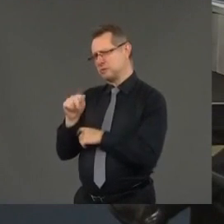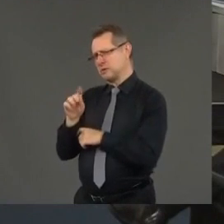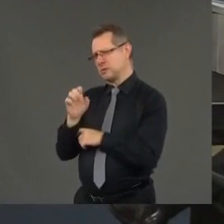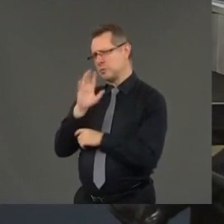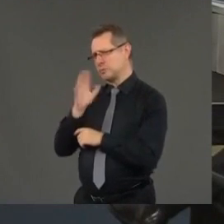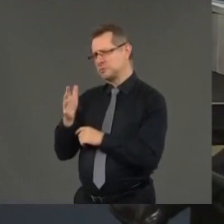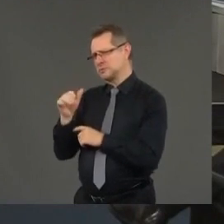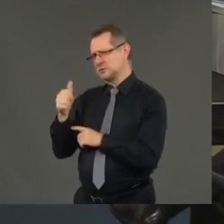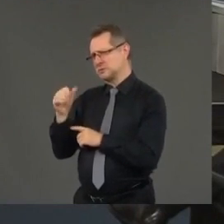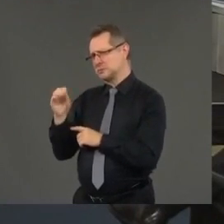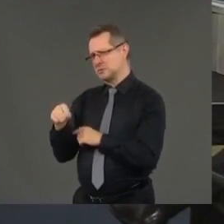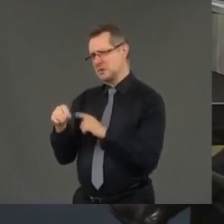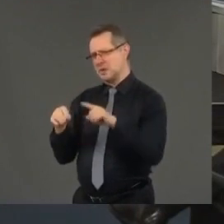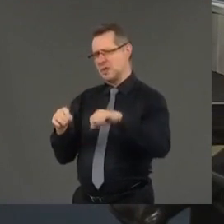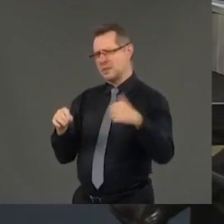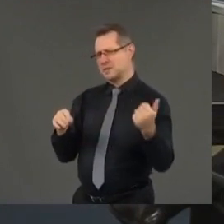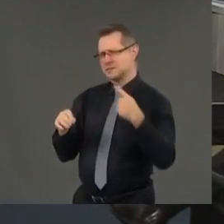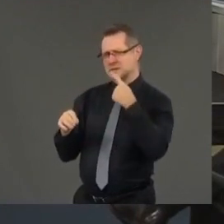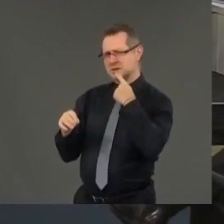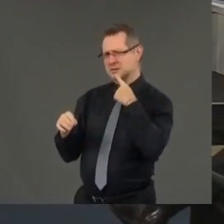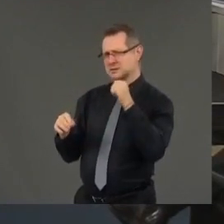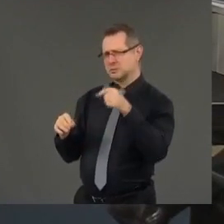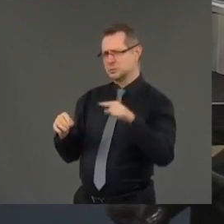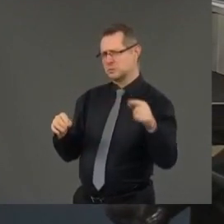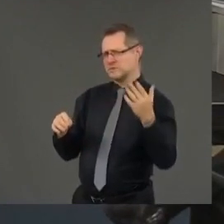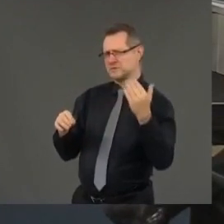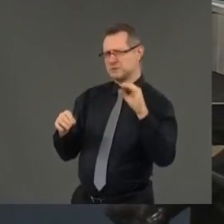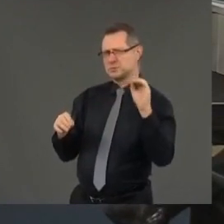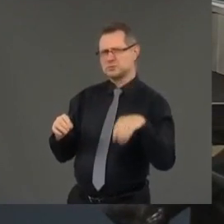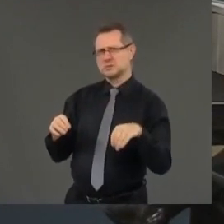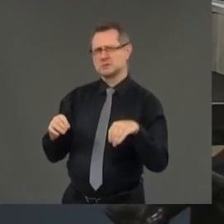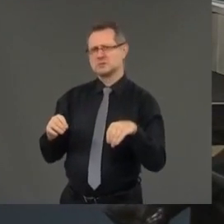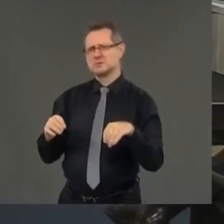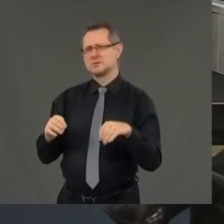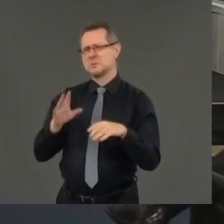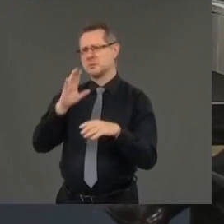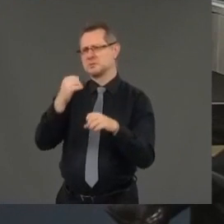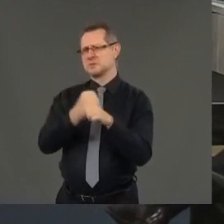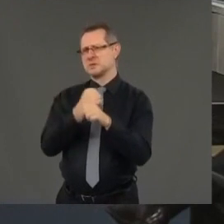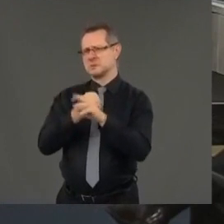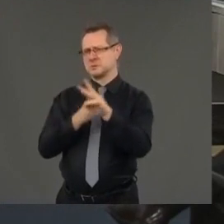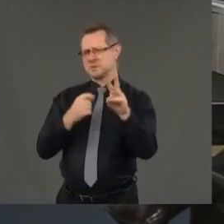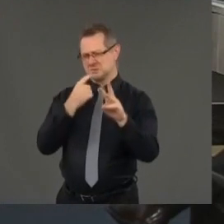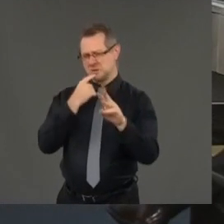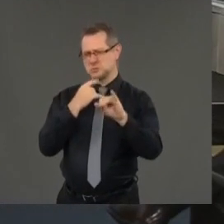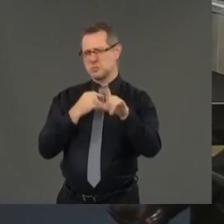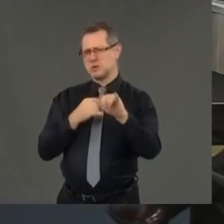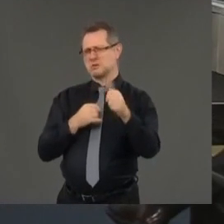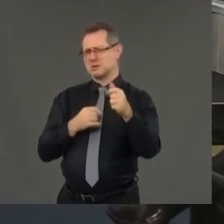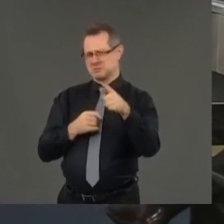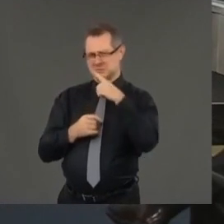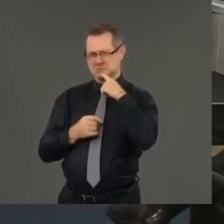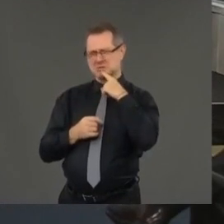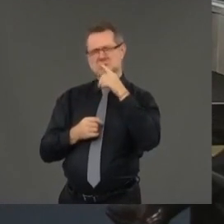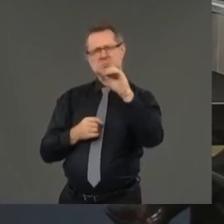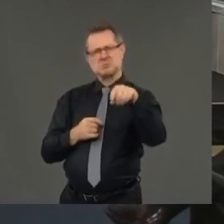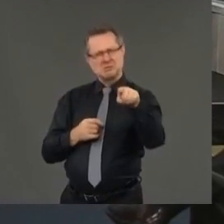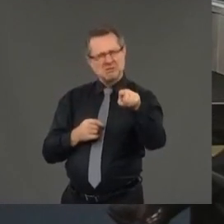INMATES TESTED 10% ACROSS THE BOARD. THE INFECTION RATE AT 10% AND